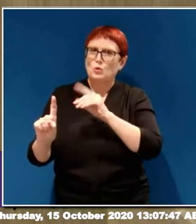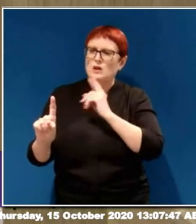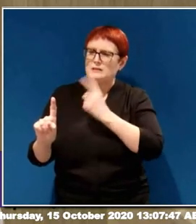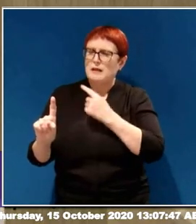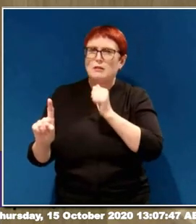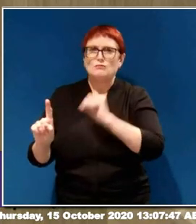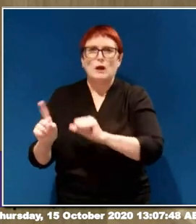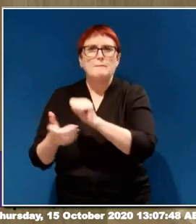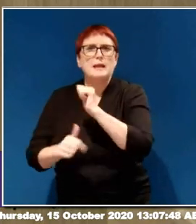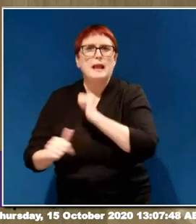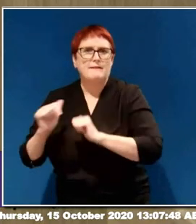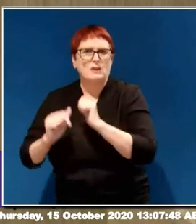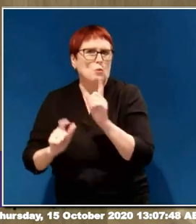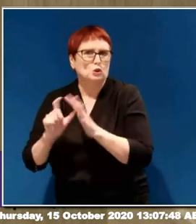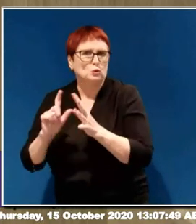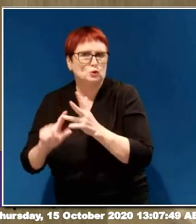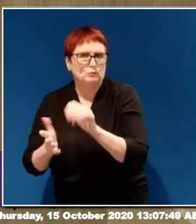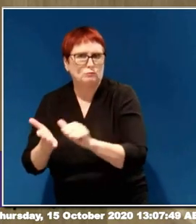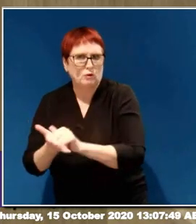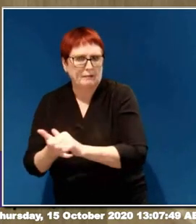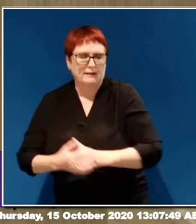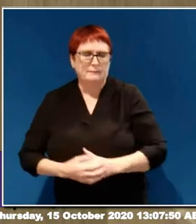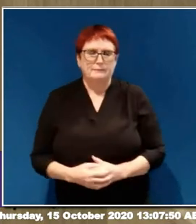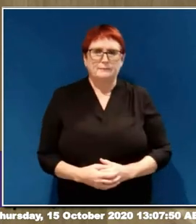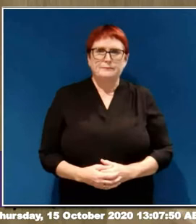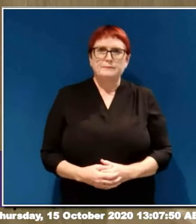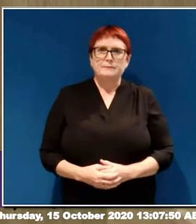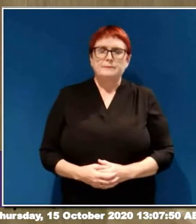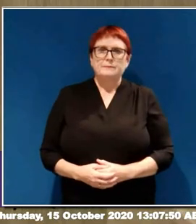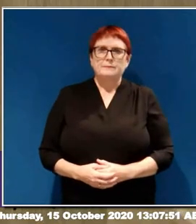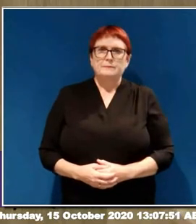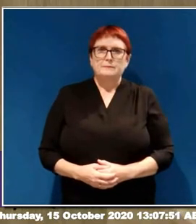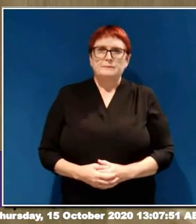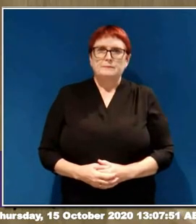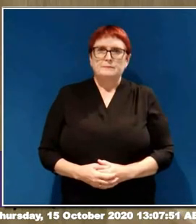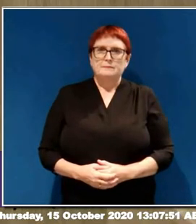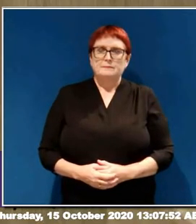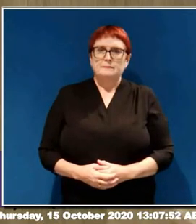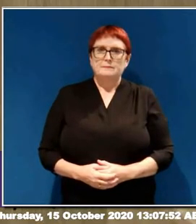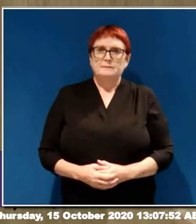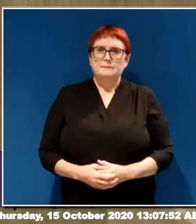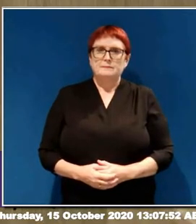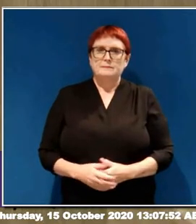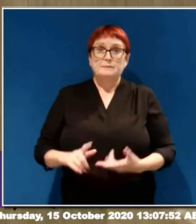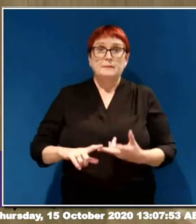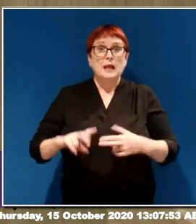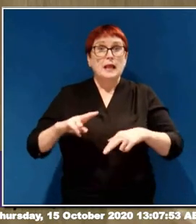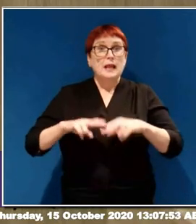And when you followed that, the entire explanation of what happened, that just